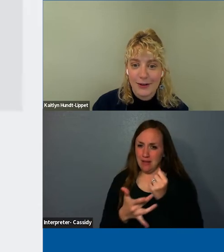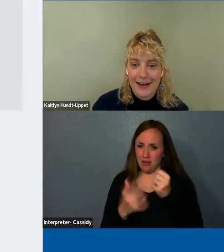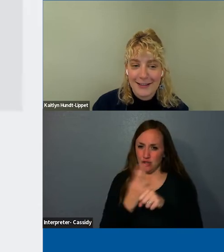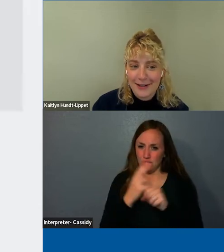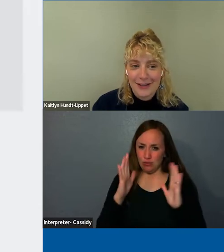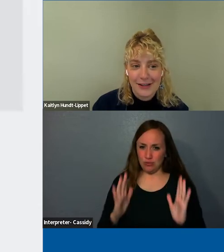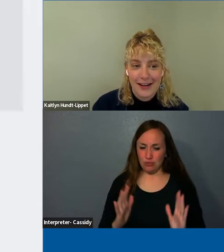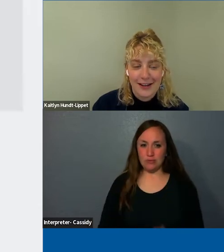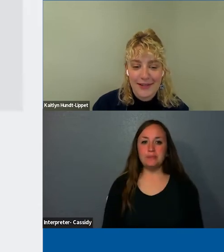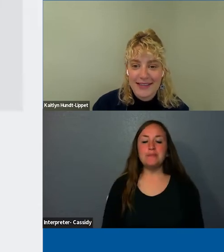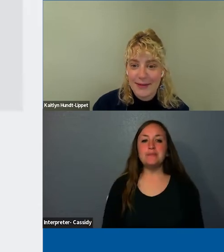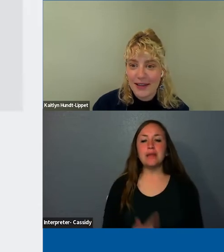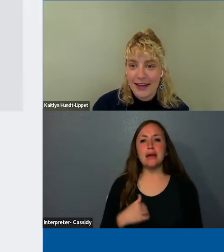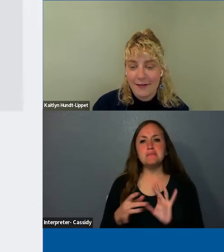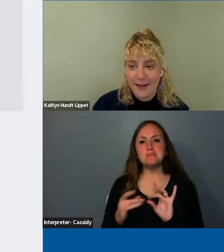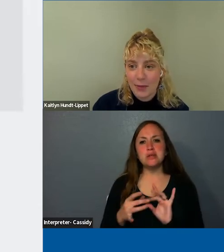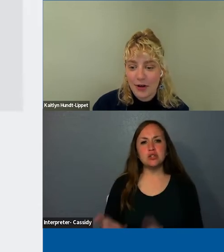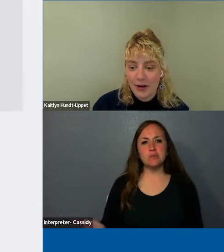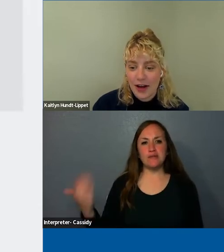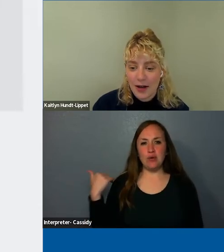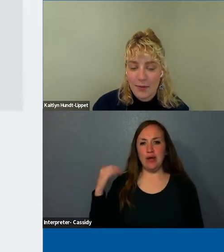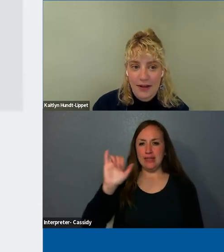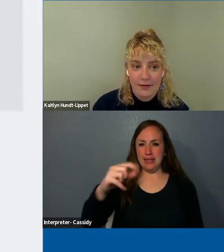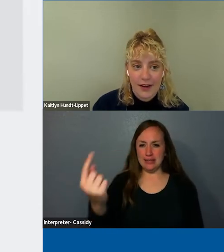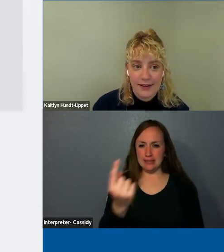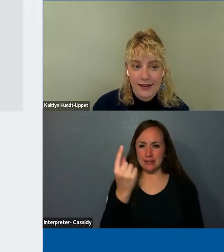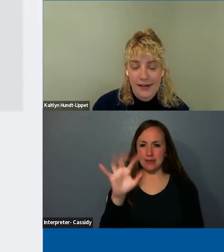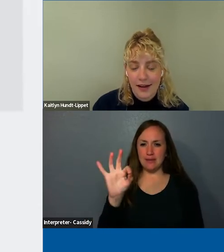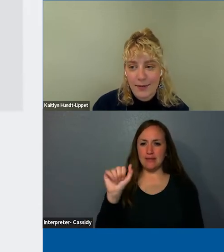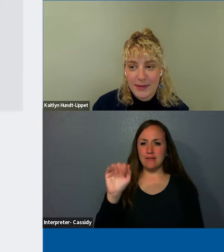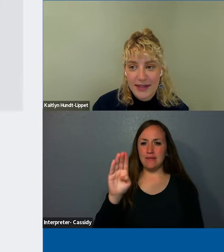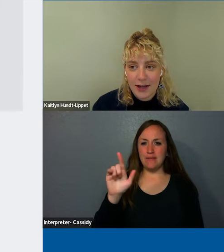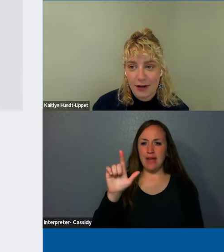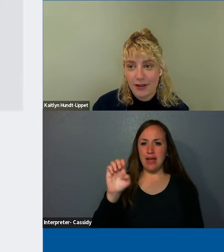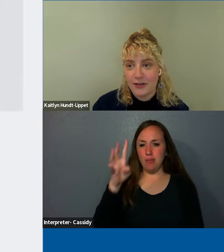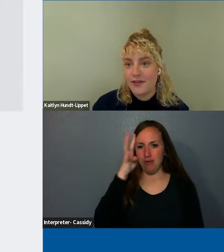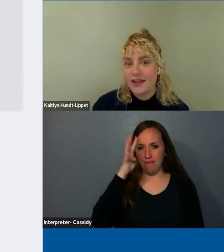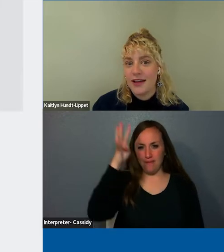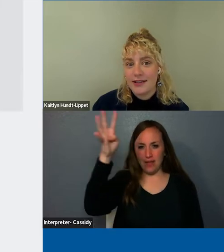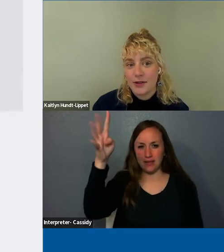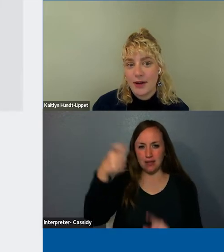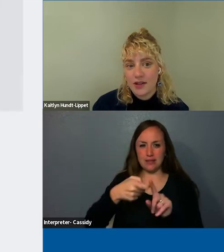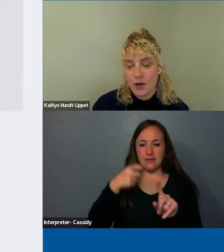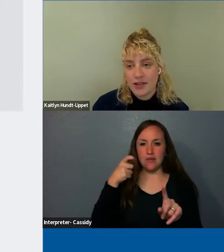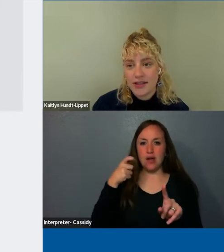So, as I mentioned, this is something that Fable invented. It's based off of the SUS score,